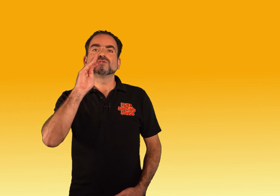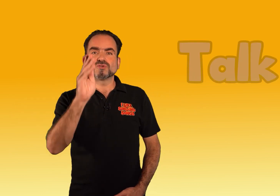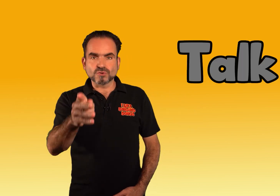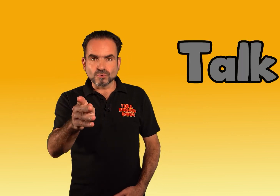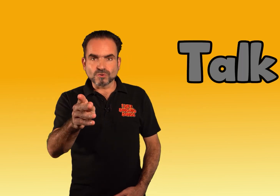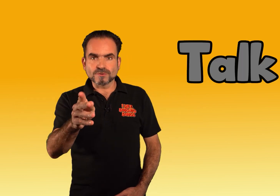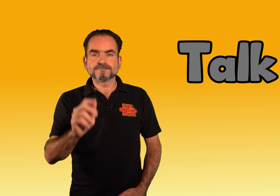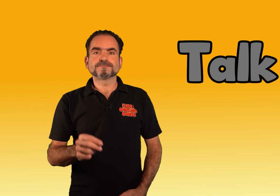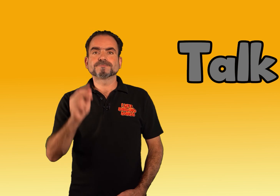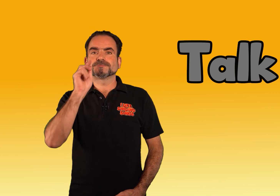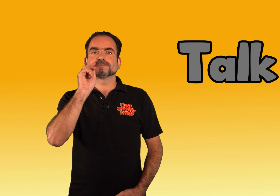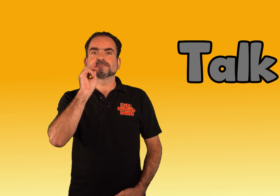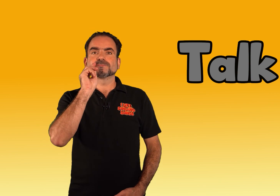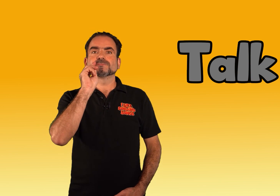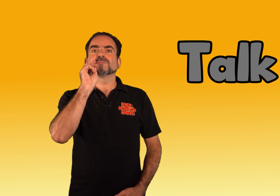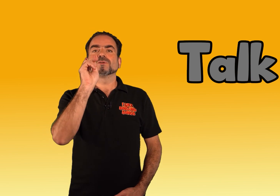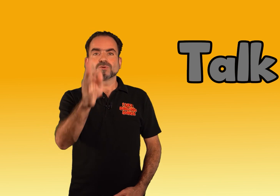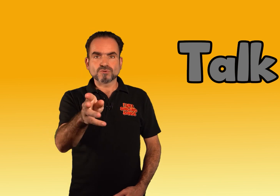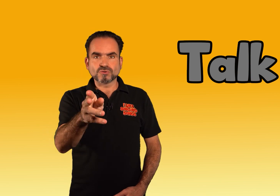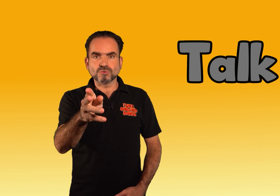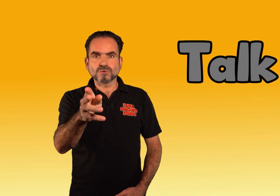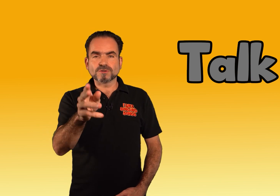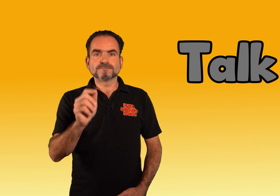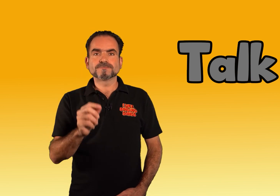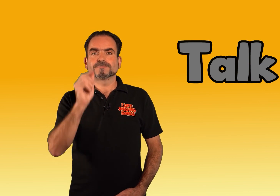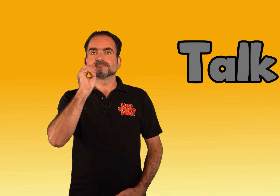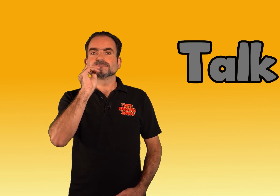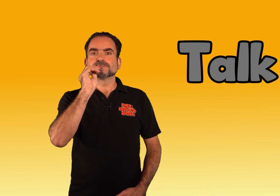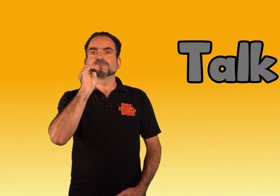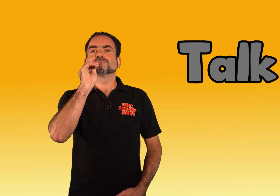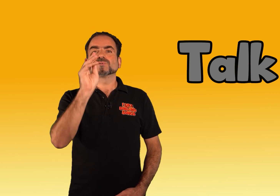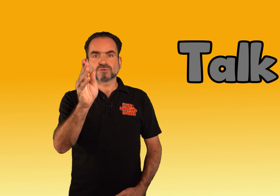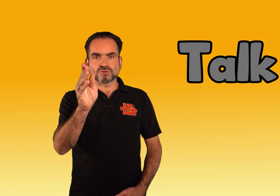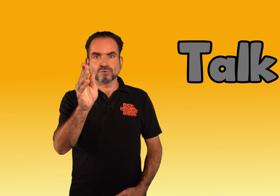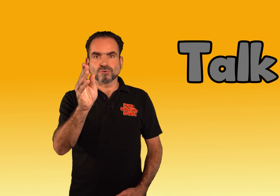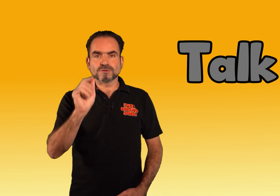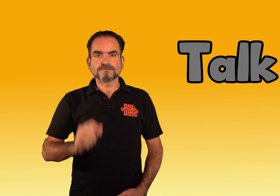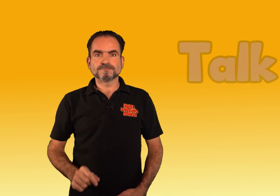Talk